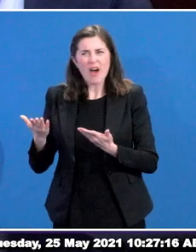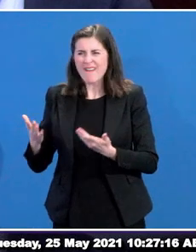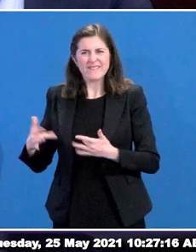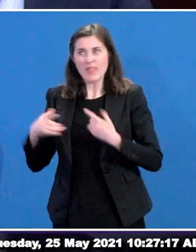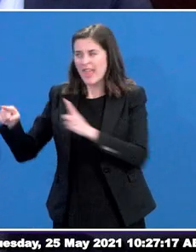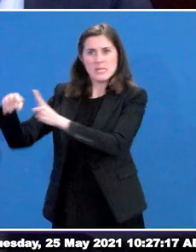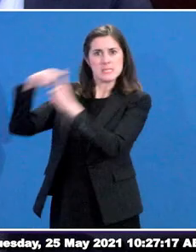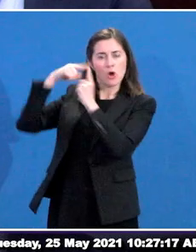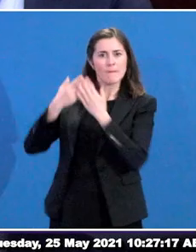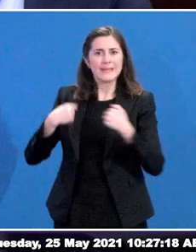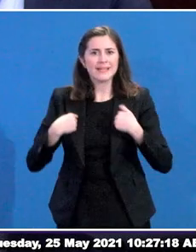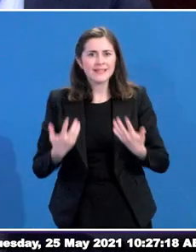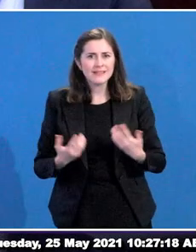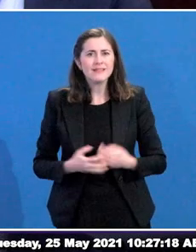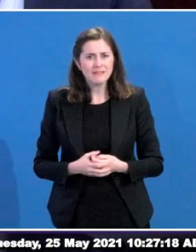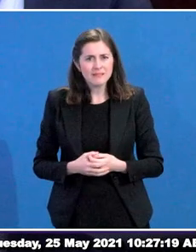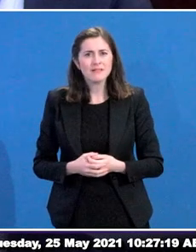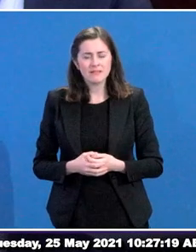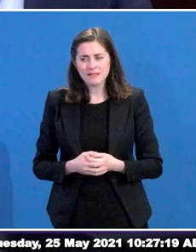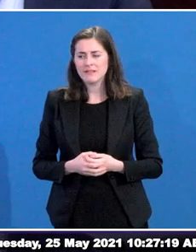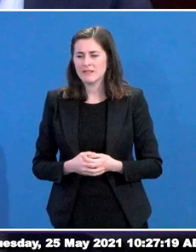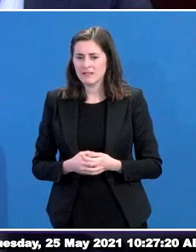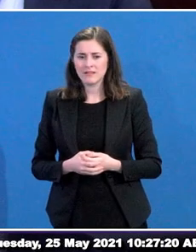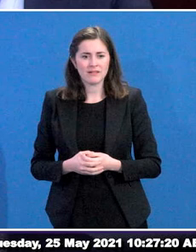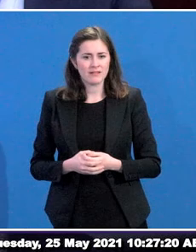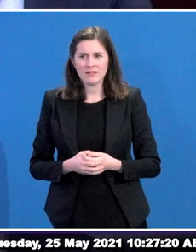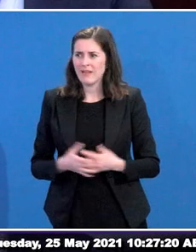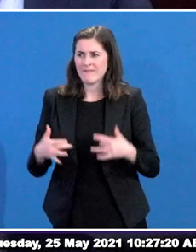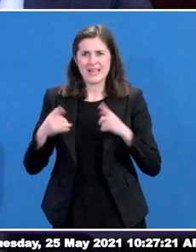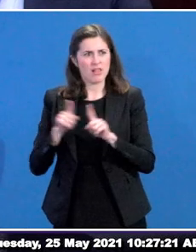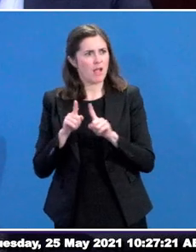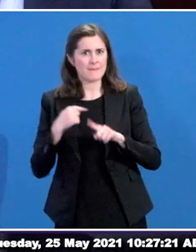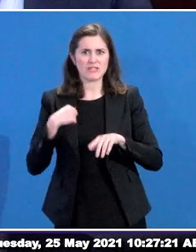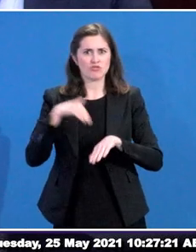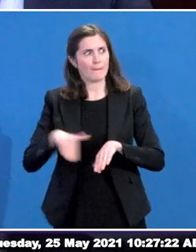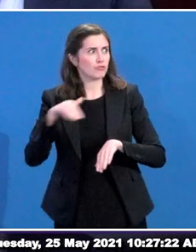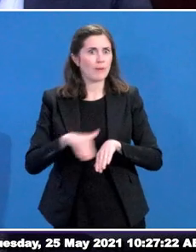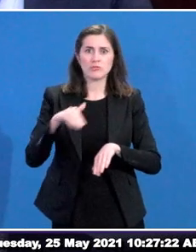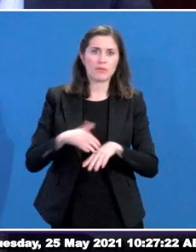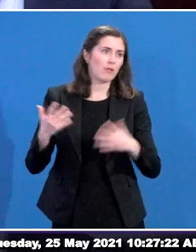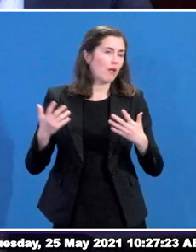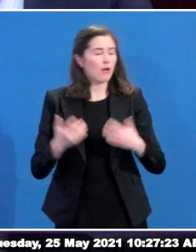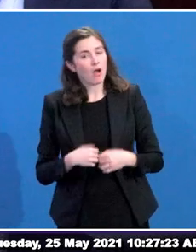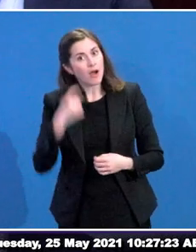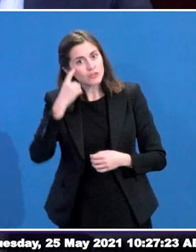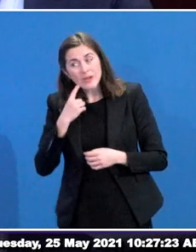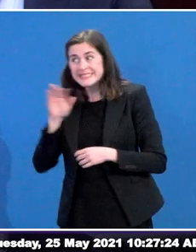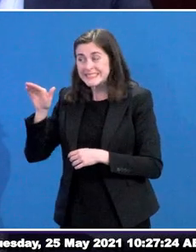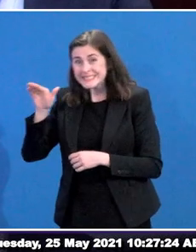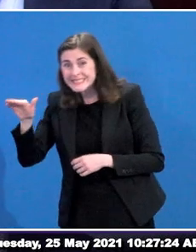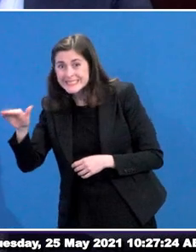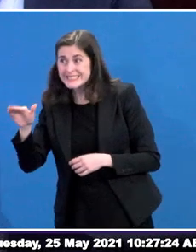I felt, you know, like I was the problem and that every time I tried to work